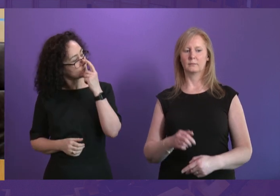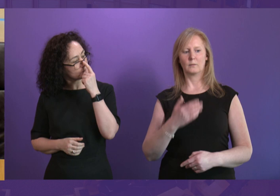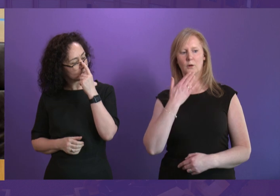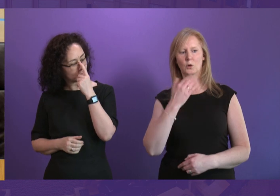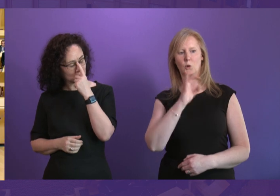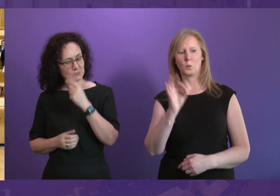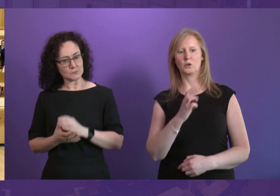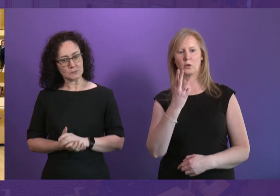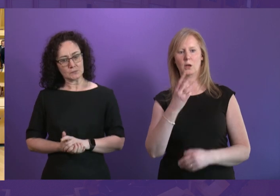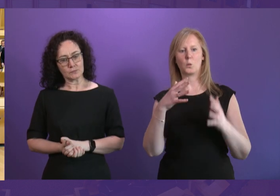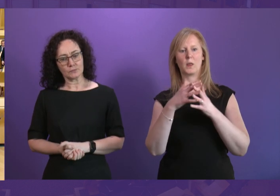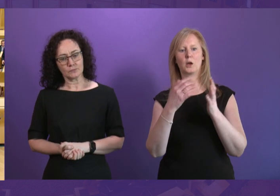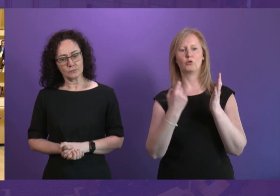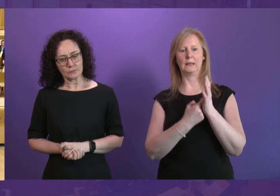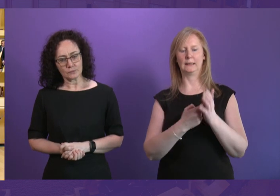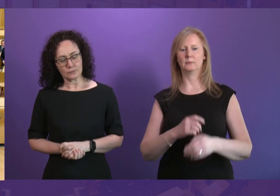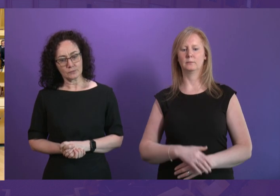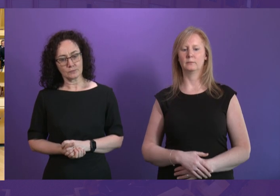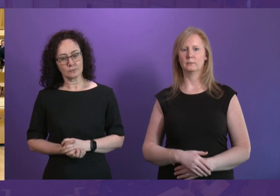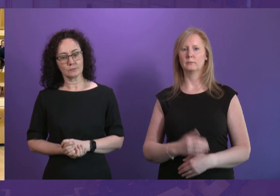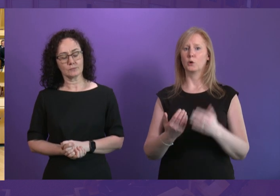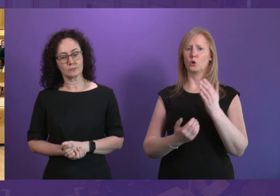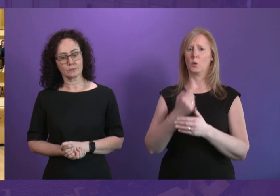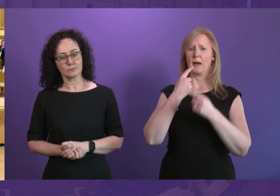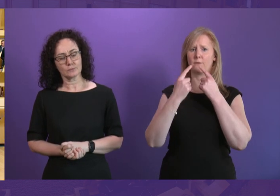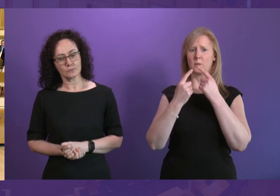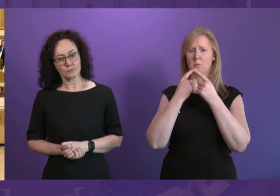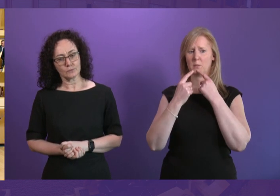Willie Rennie (North East Fife) (LD): New information suggests that John Yuill could